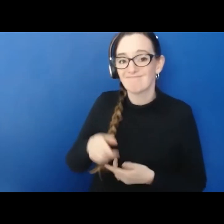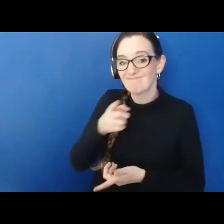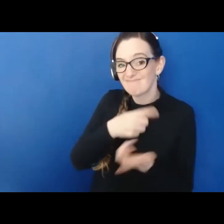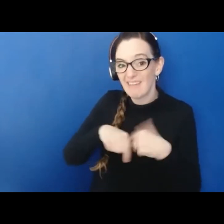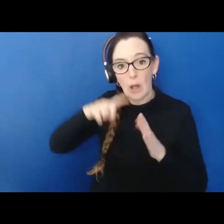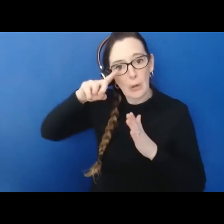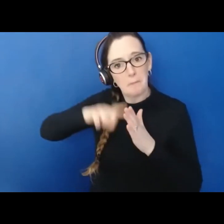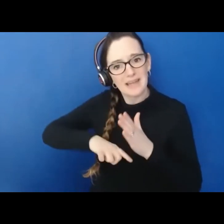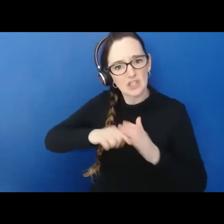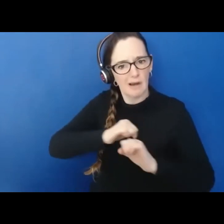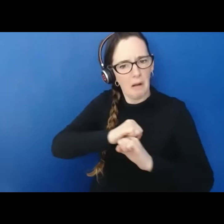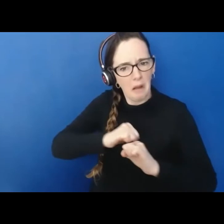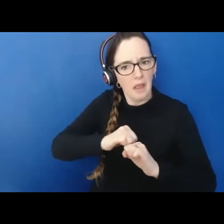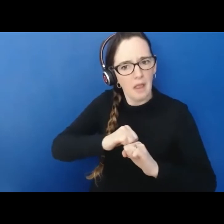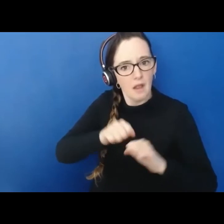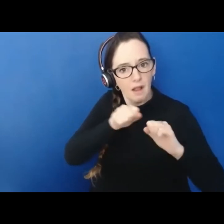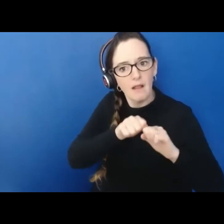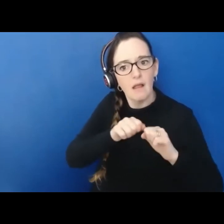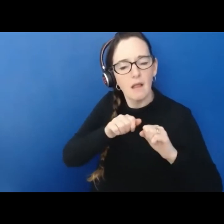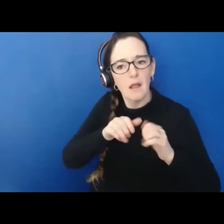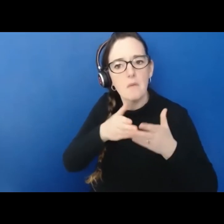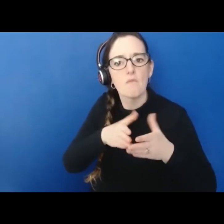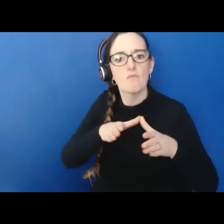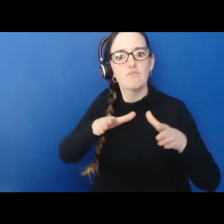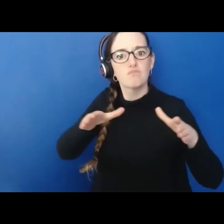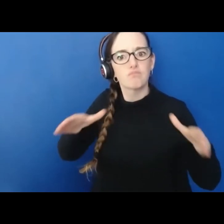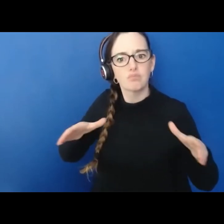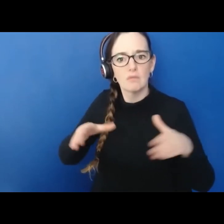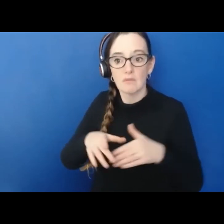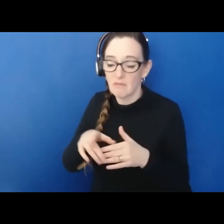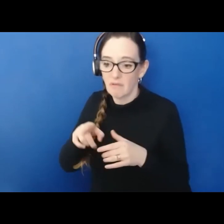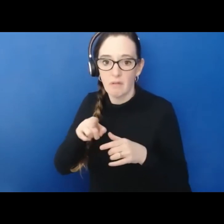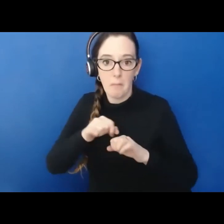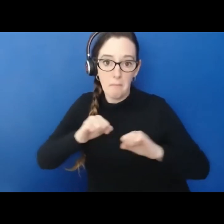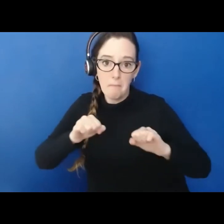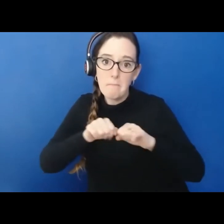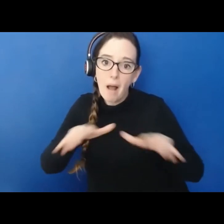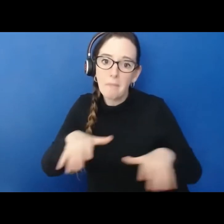We've invited Siddharth Khajuria, senior producer at the Barbican centre in London, to chair